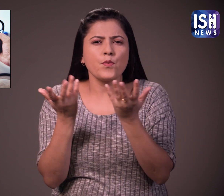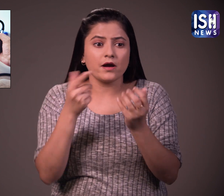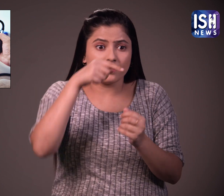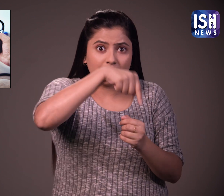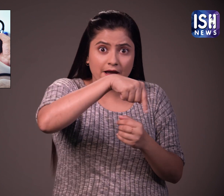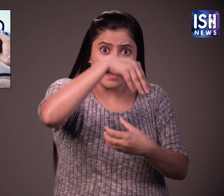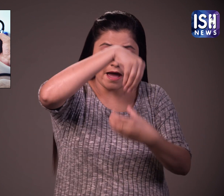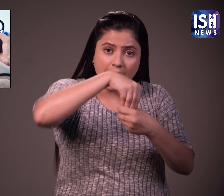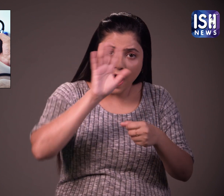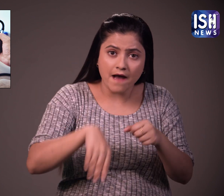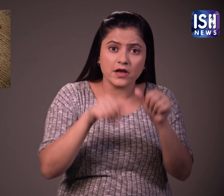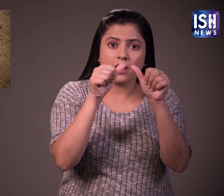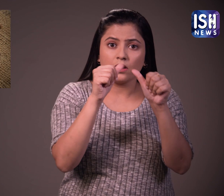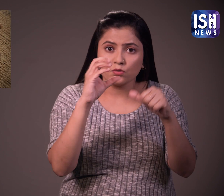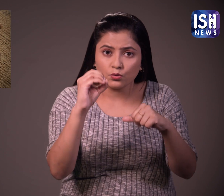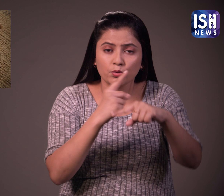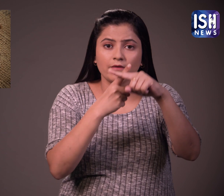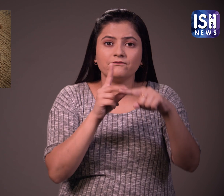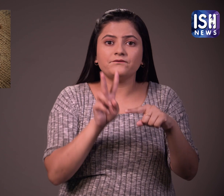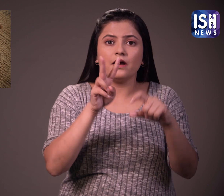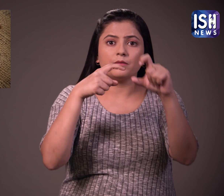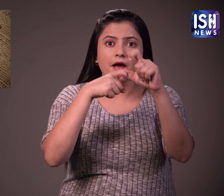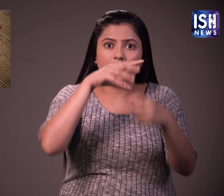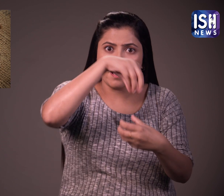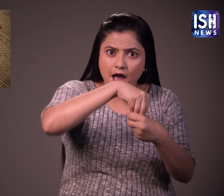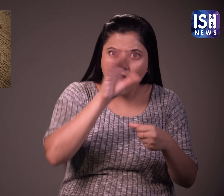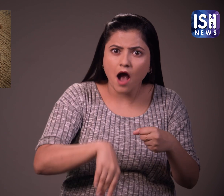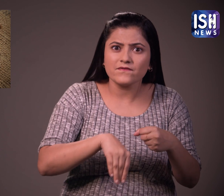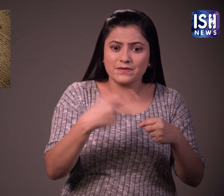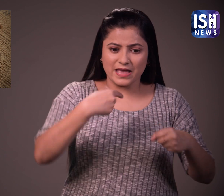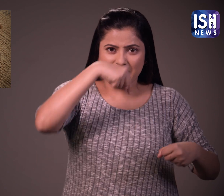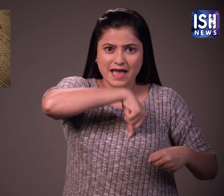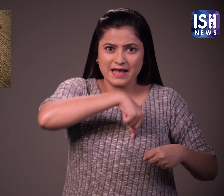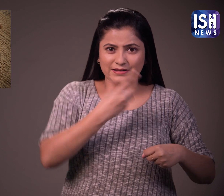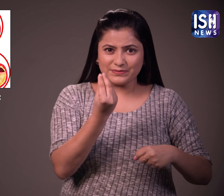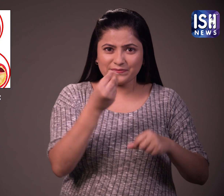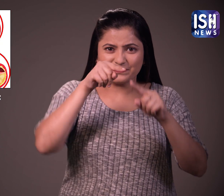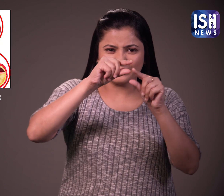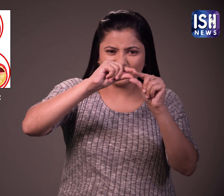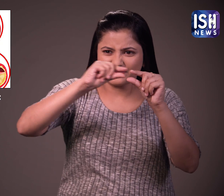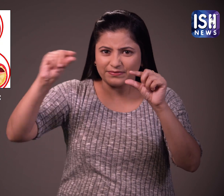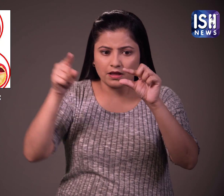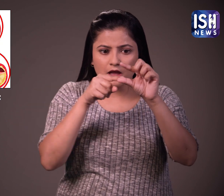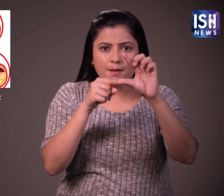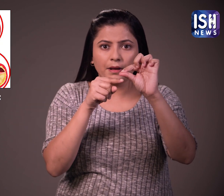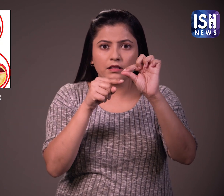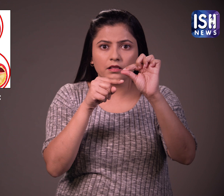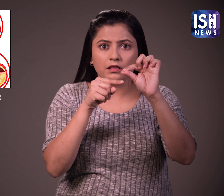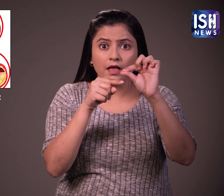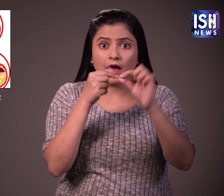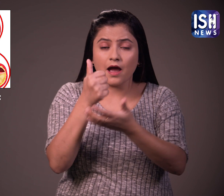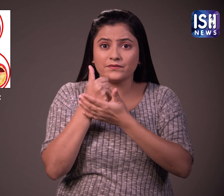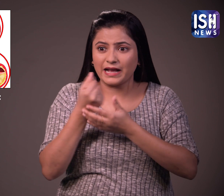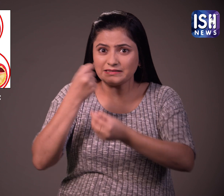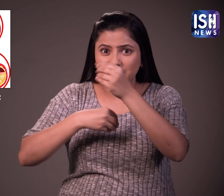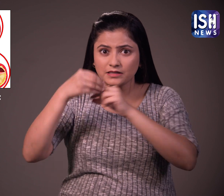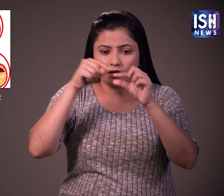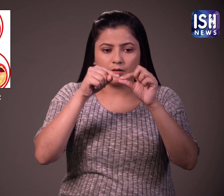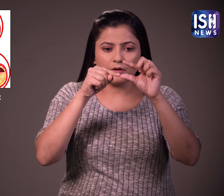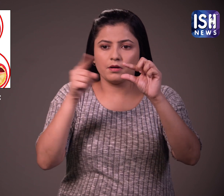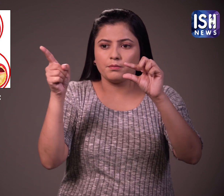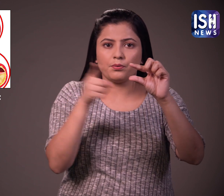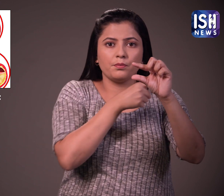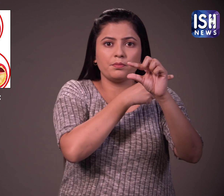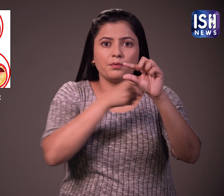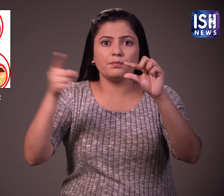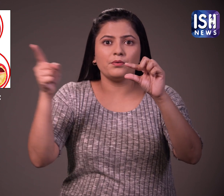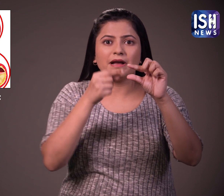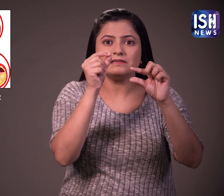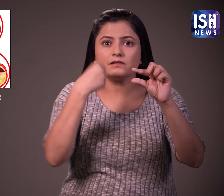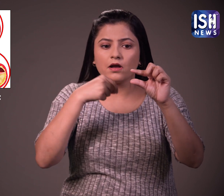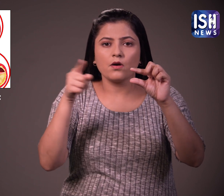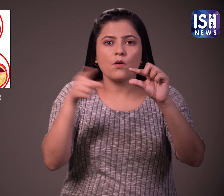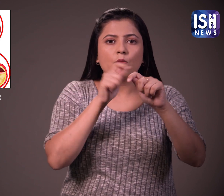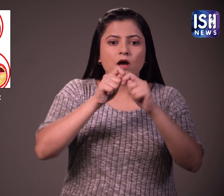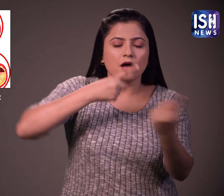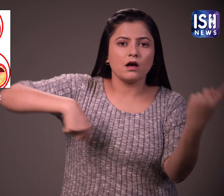as it contains antioxidants and Vitamin E which helps prevent the formation of plaque in the arteries,